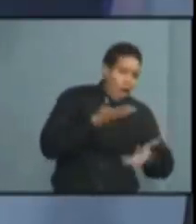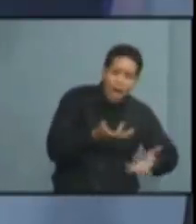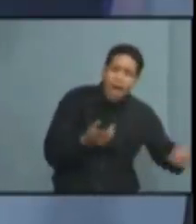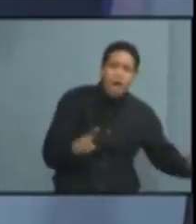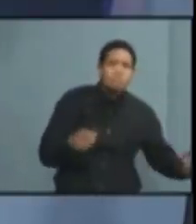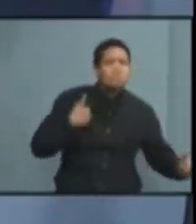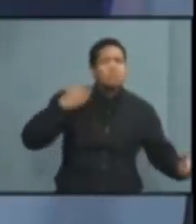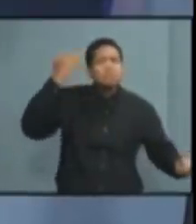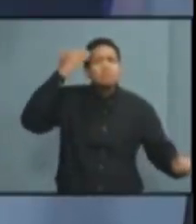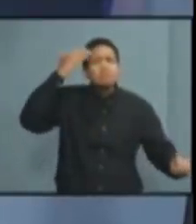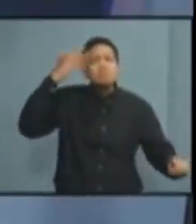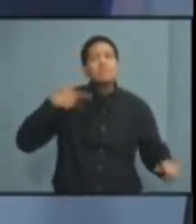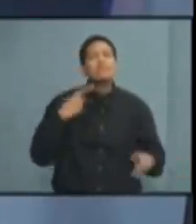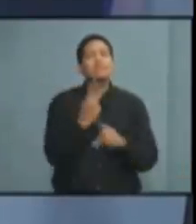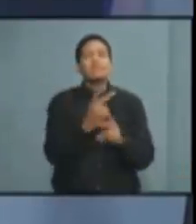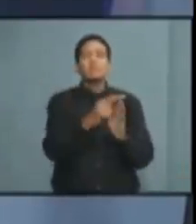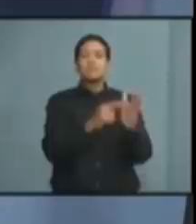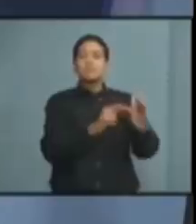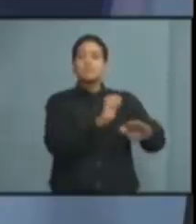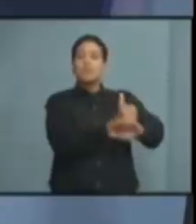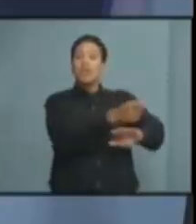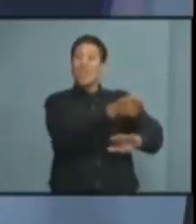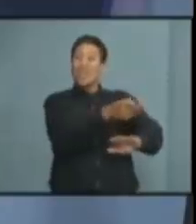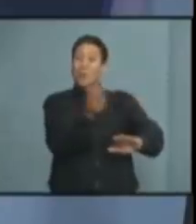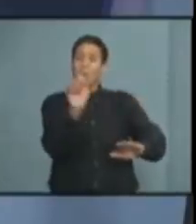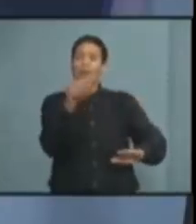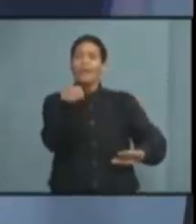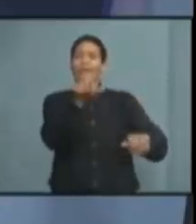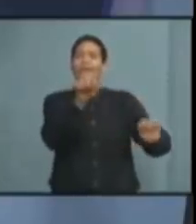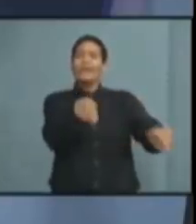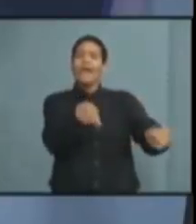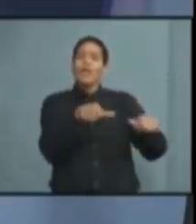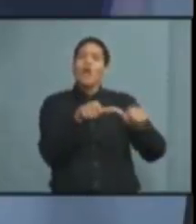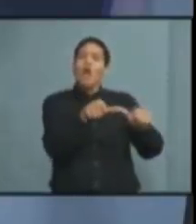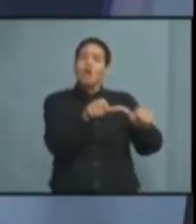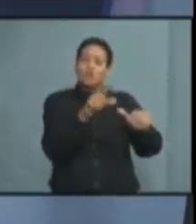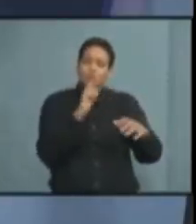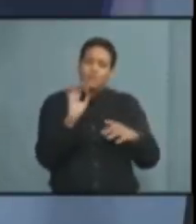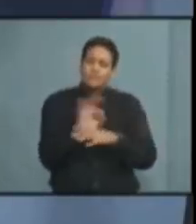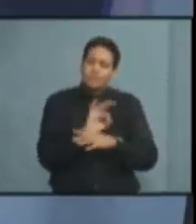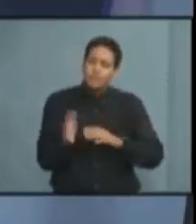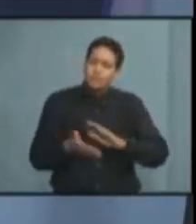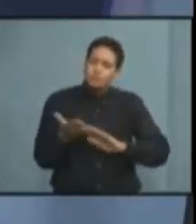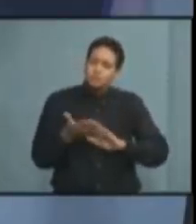keep the measures to a point where they can continue to function maybe even